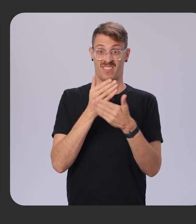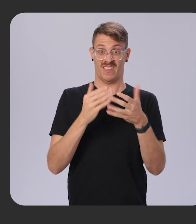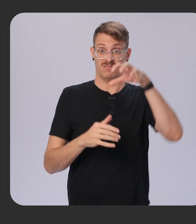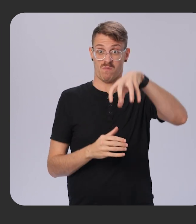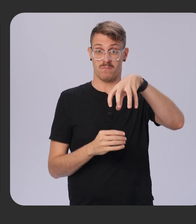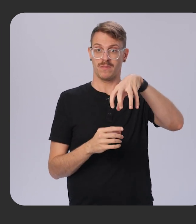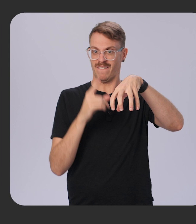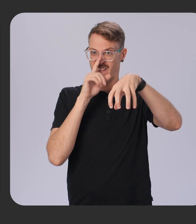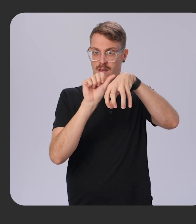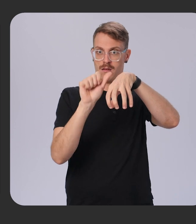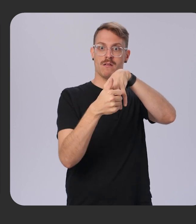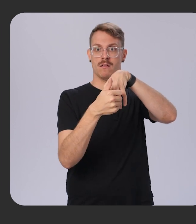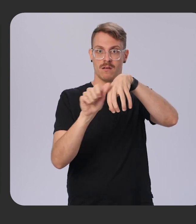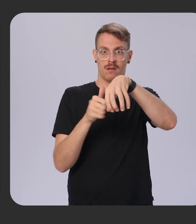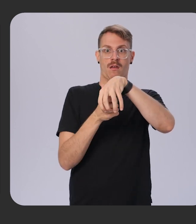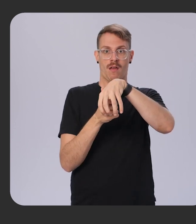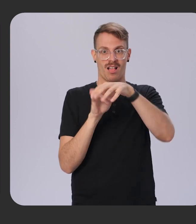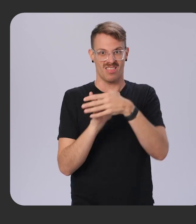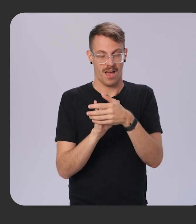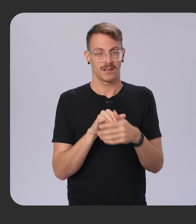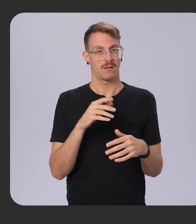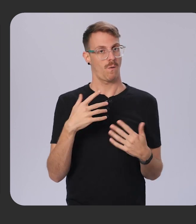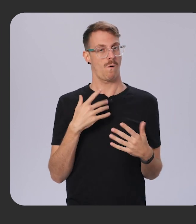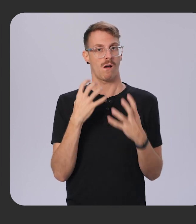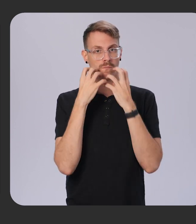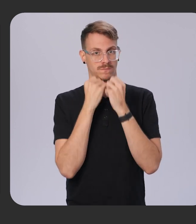This is valuable in all AR experiences.